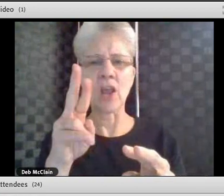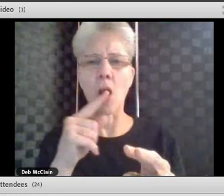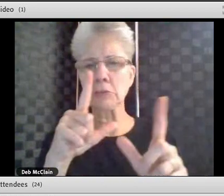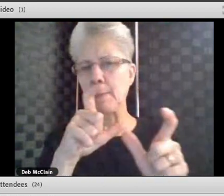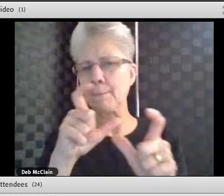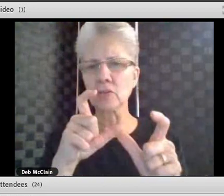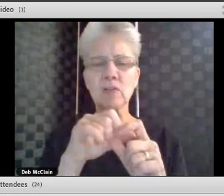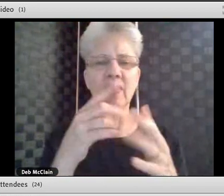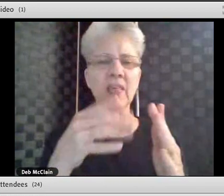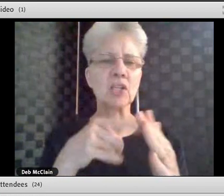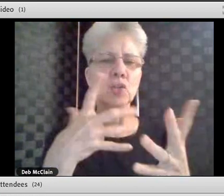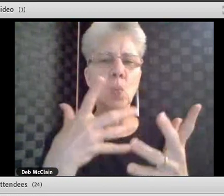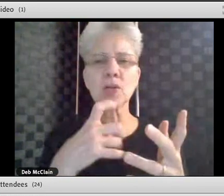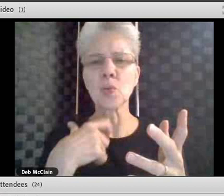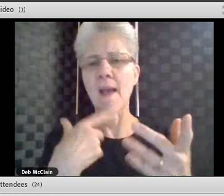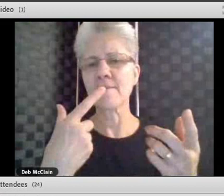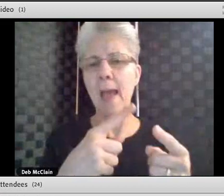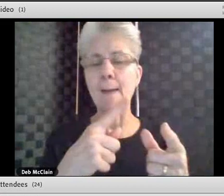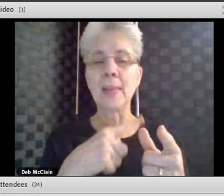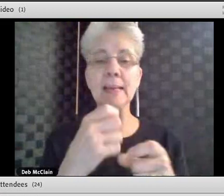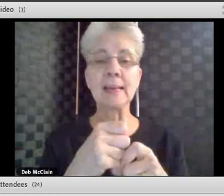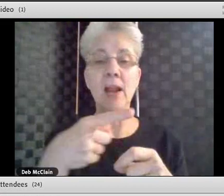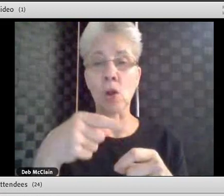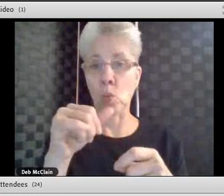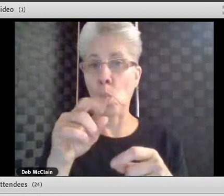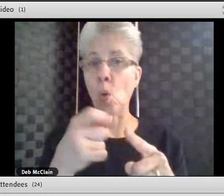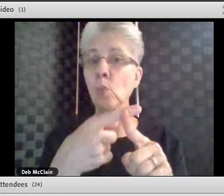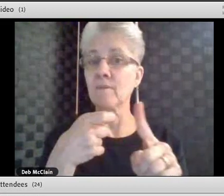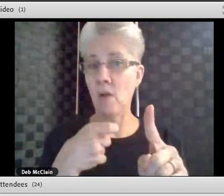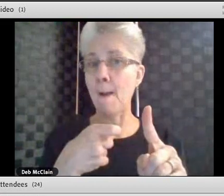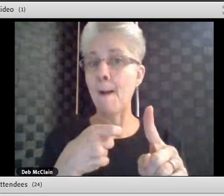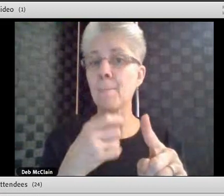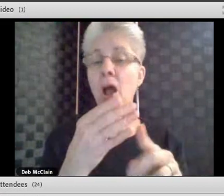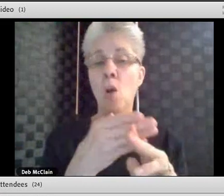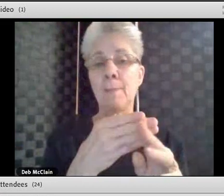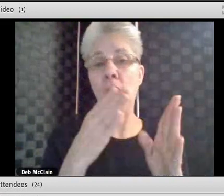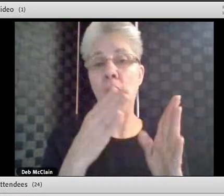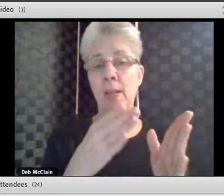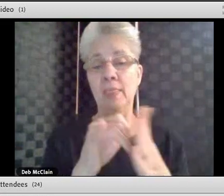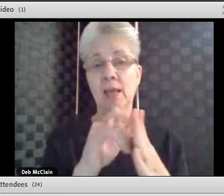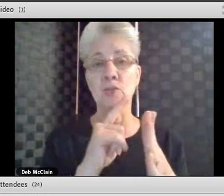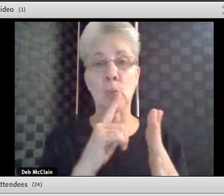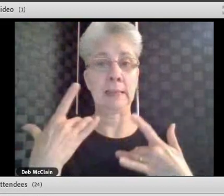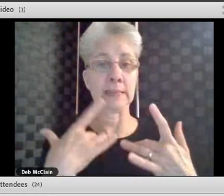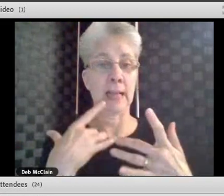that you want to have happen and get a quote from a repairman, which is very exciting.